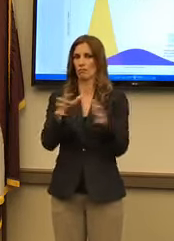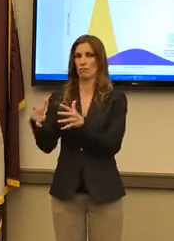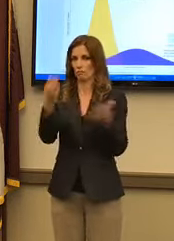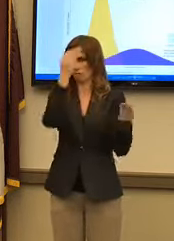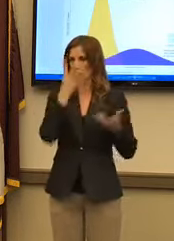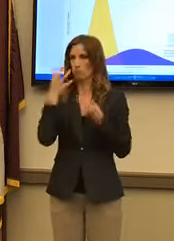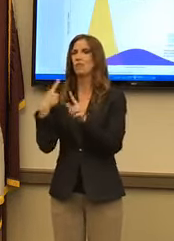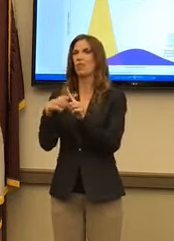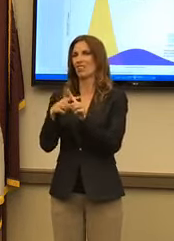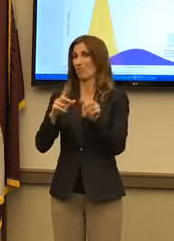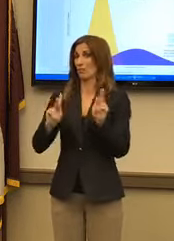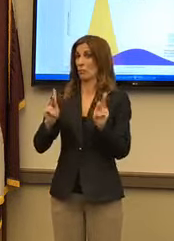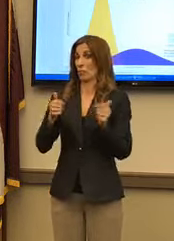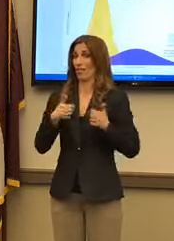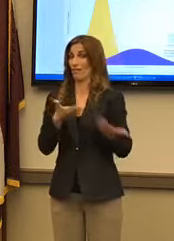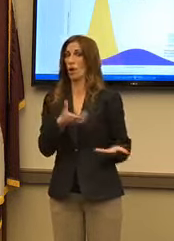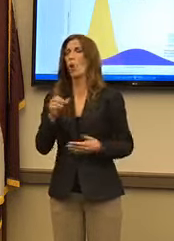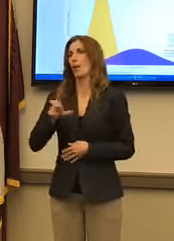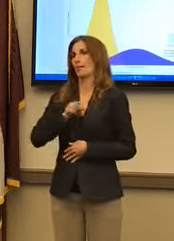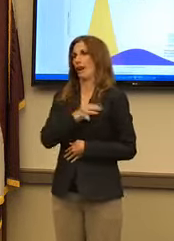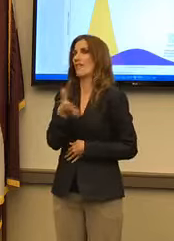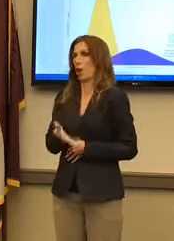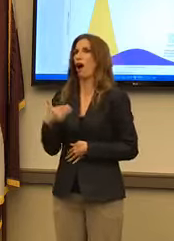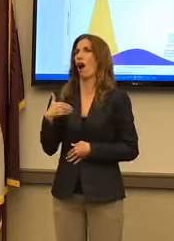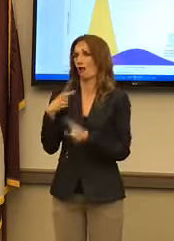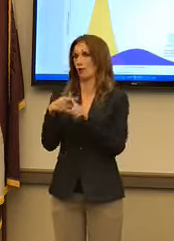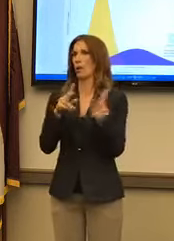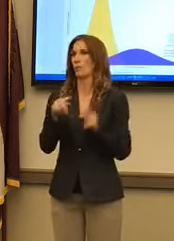among their staff or residents now remember these numbers are self-reported